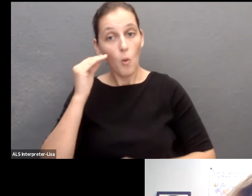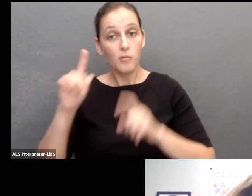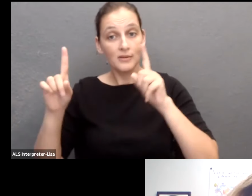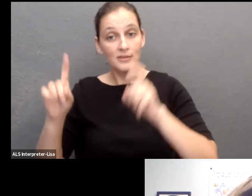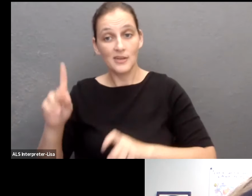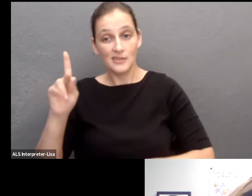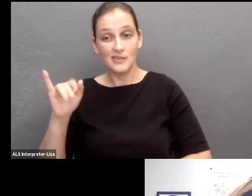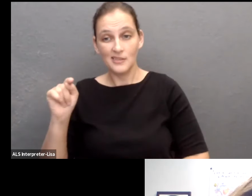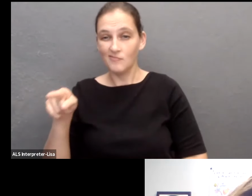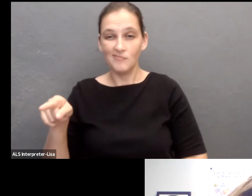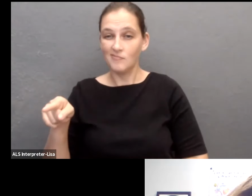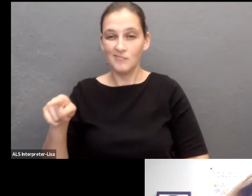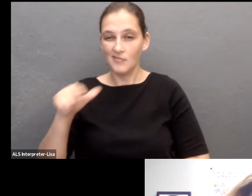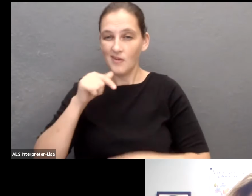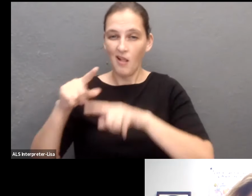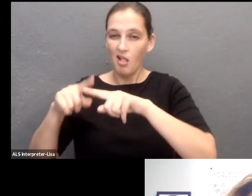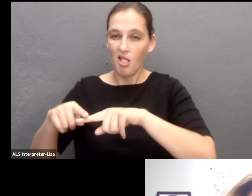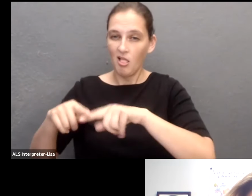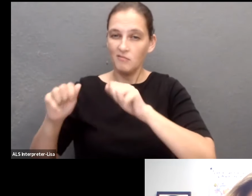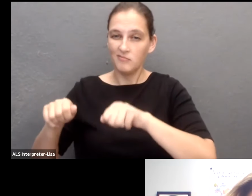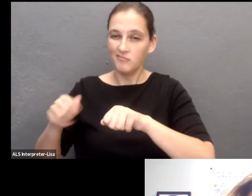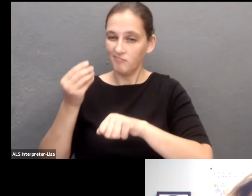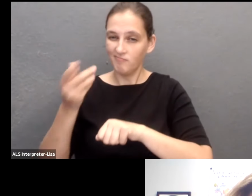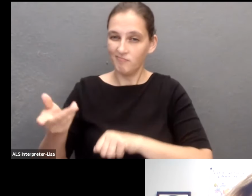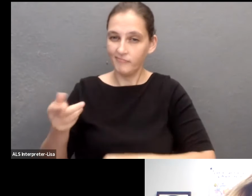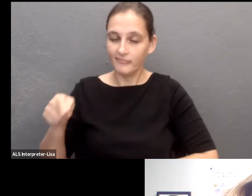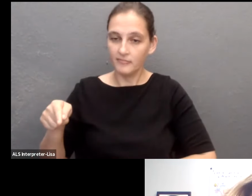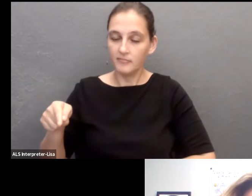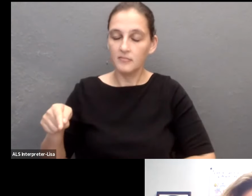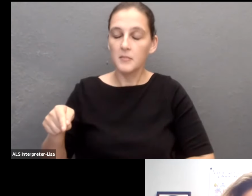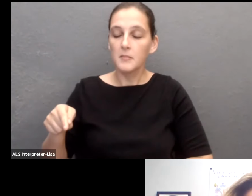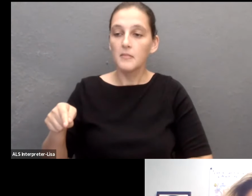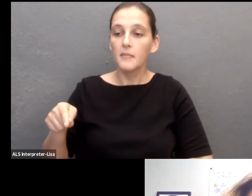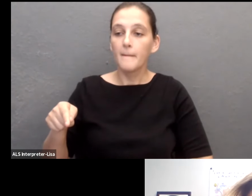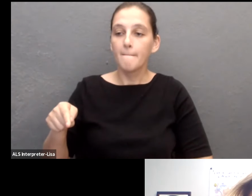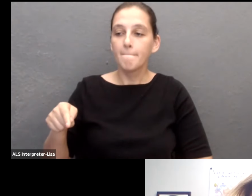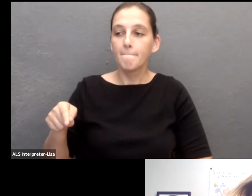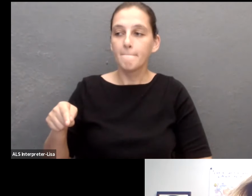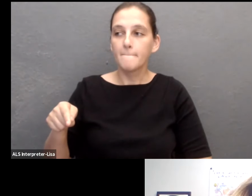least accurate um, and the reason for that is that you know